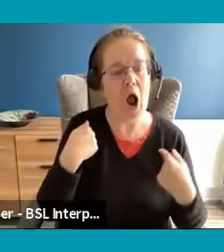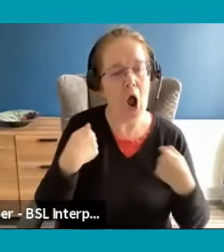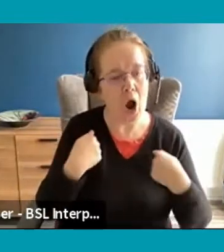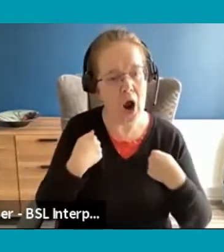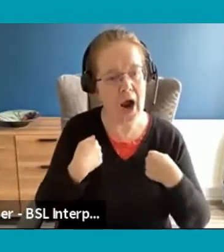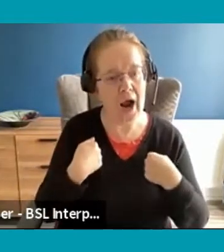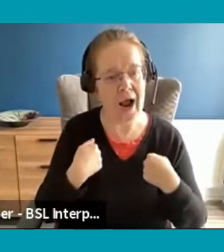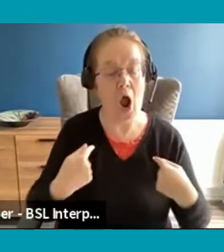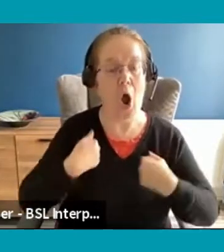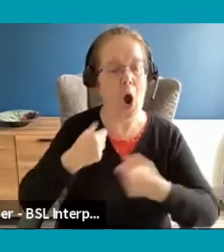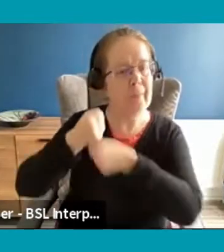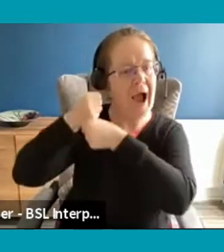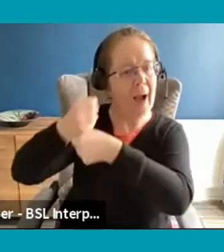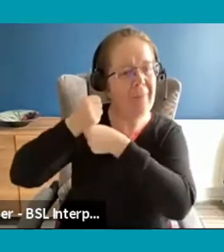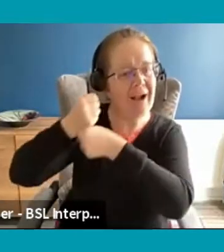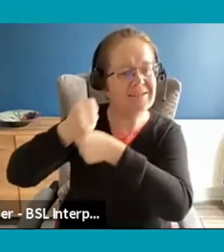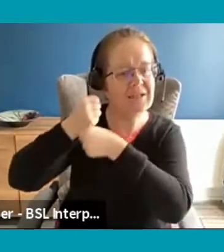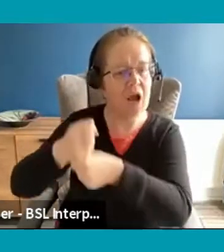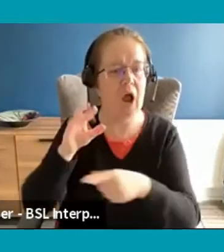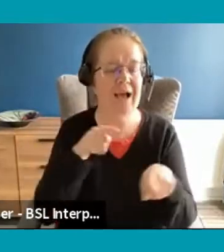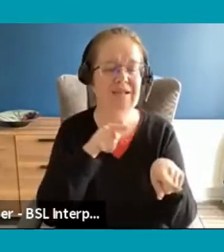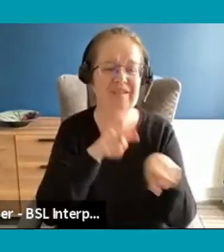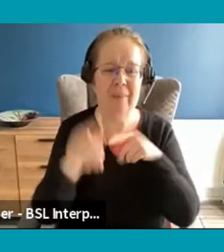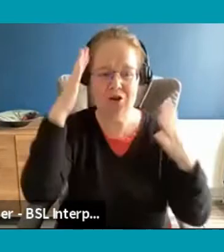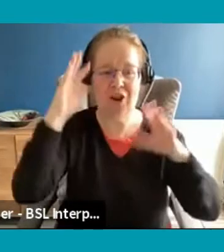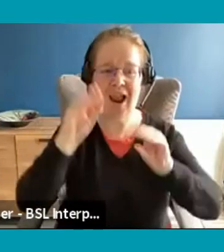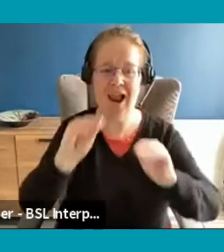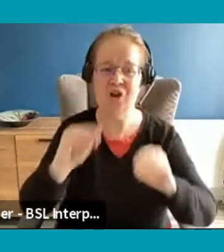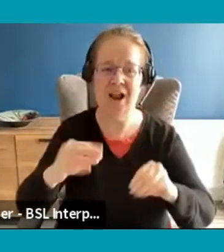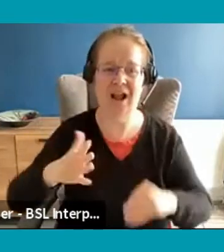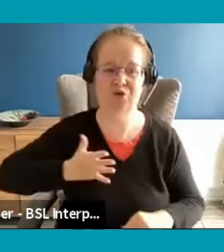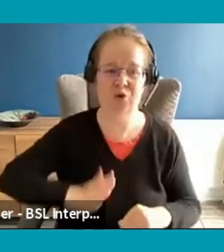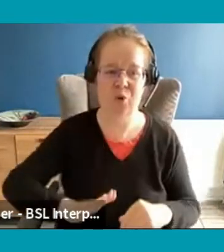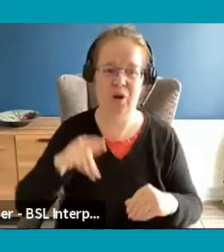Ambassador for special educational needs and disability sitting on the board.